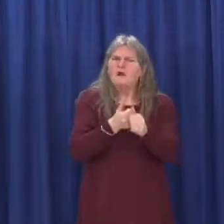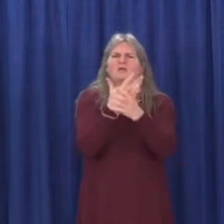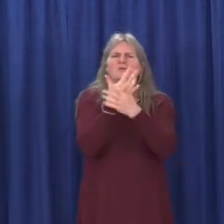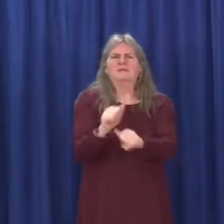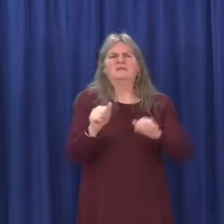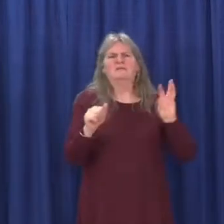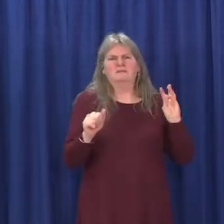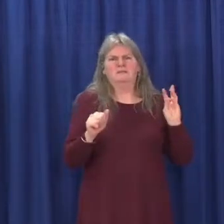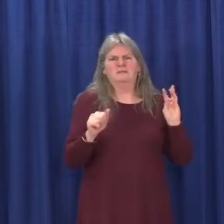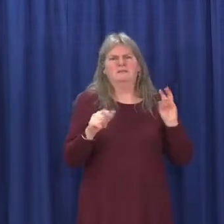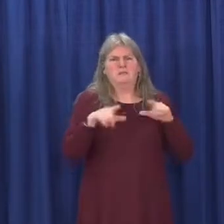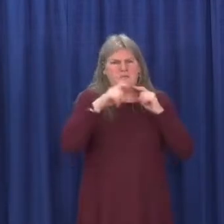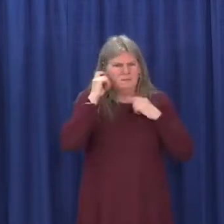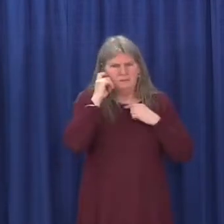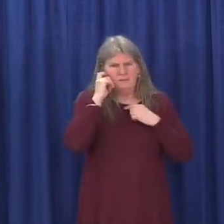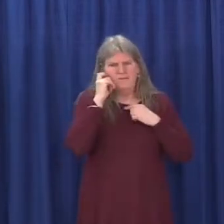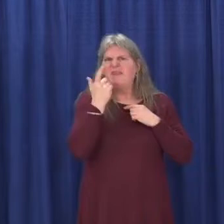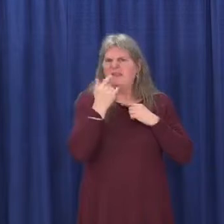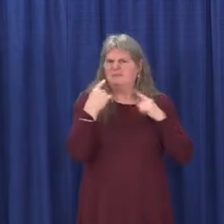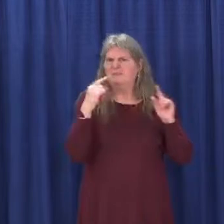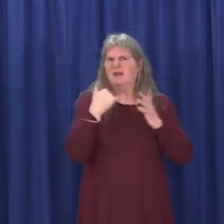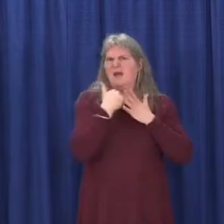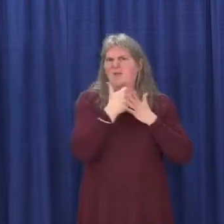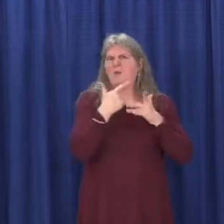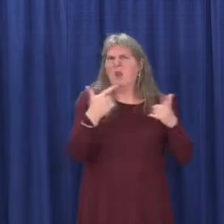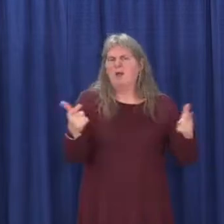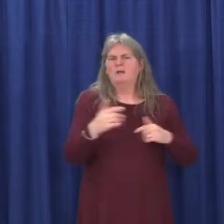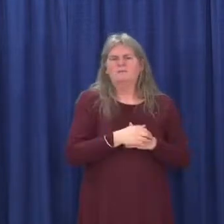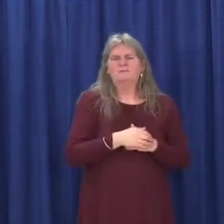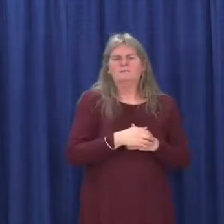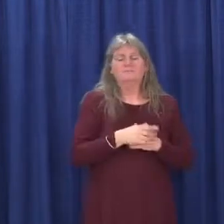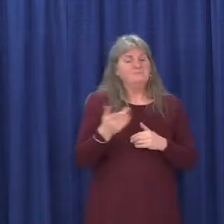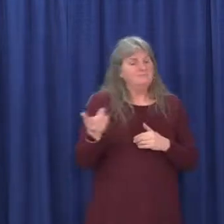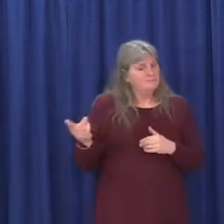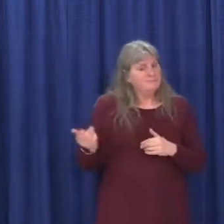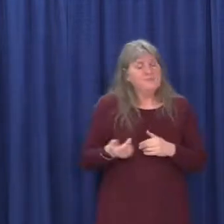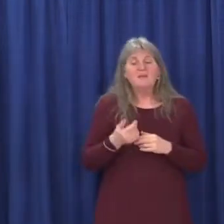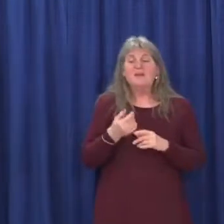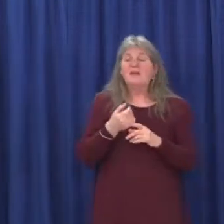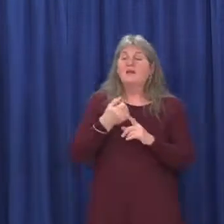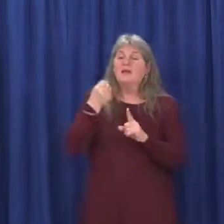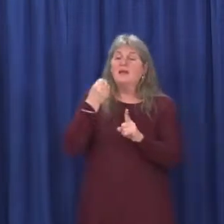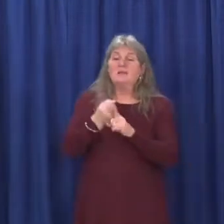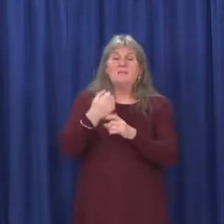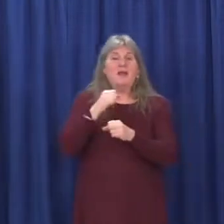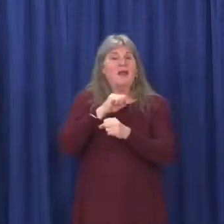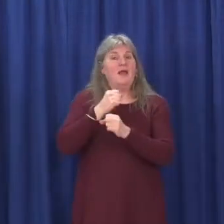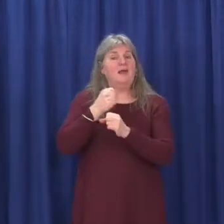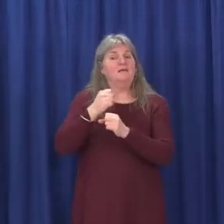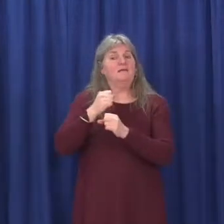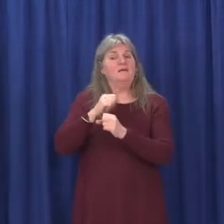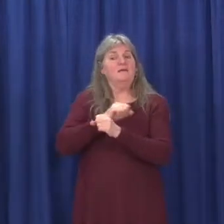Please remember that the impacts of COVID-19 are not just physical, but of course, they've had incredible mental health impacts,